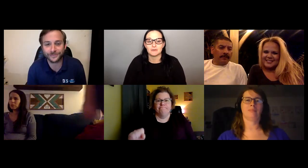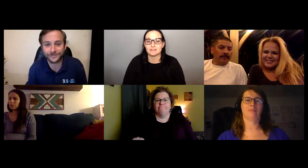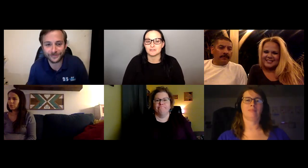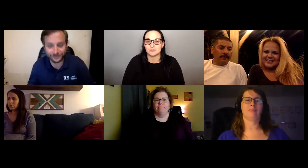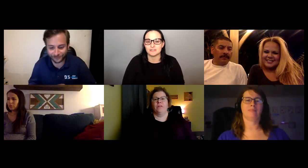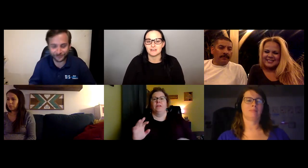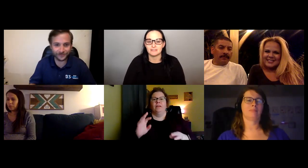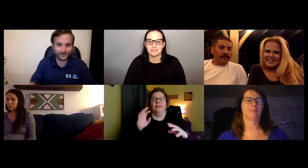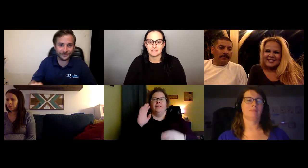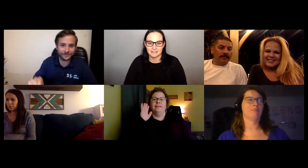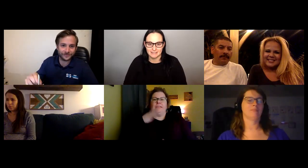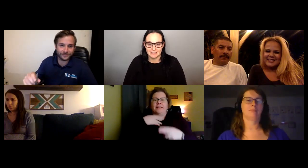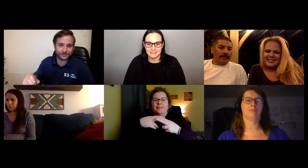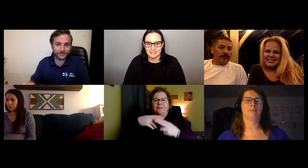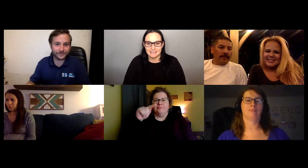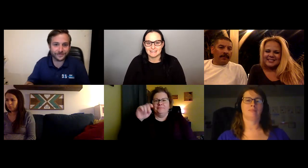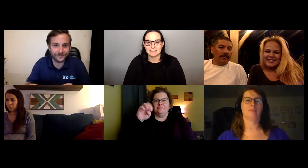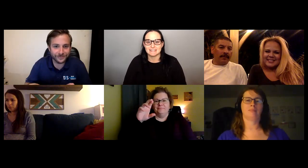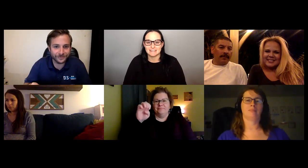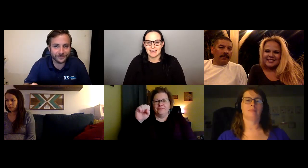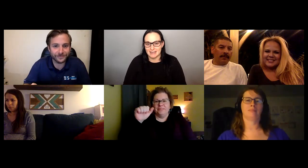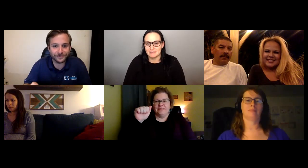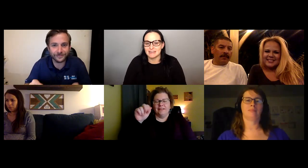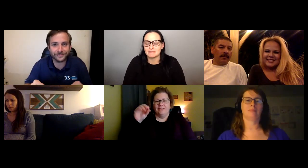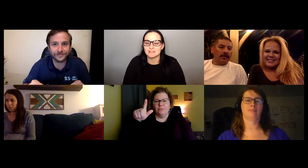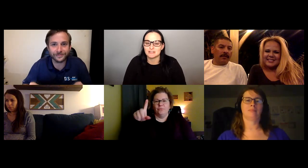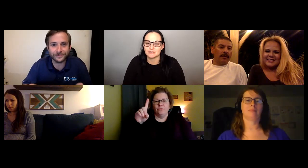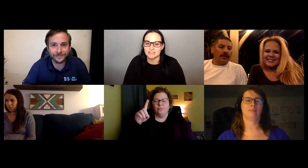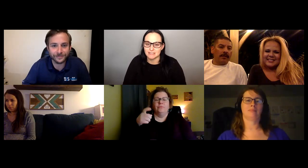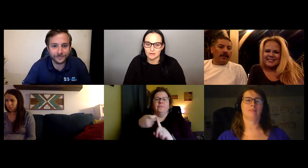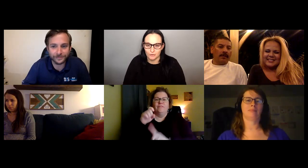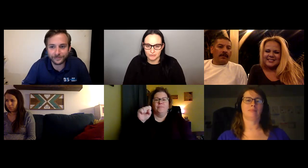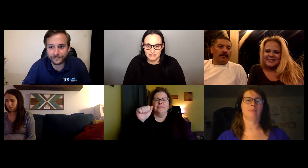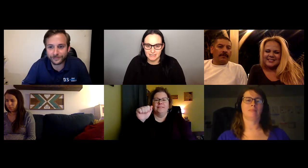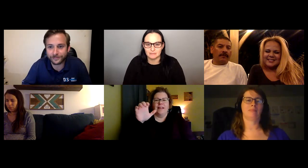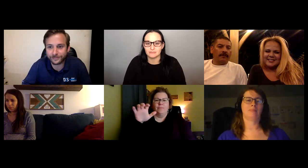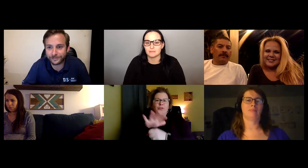to introduce yourself